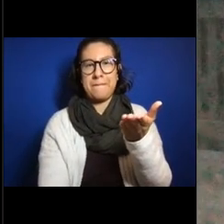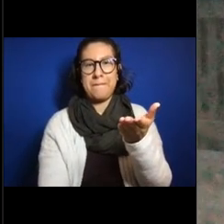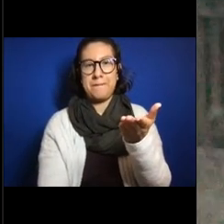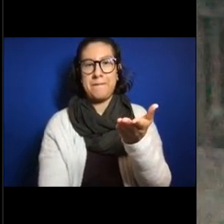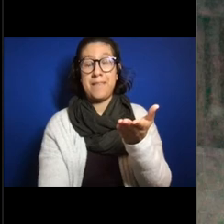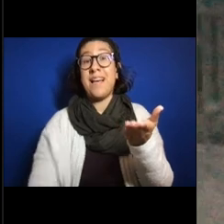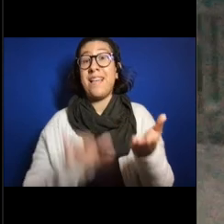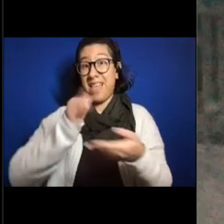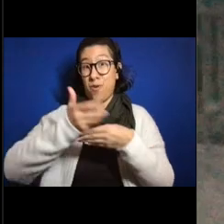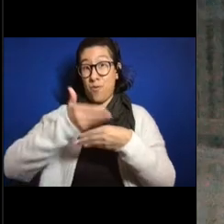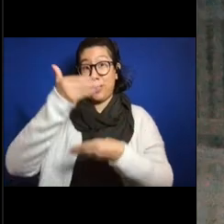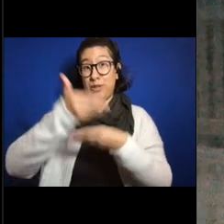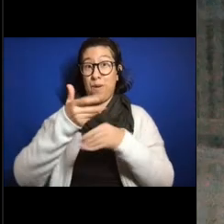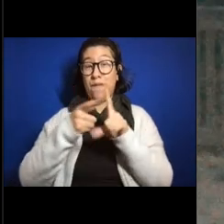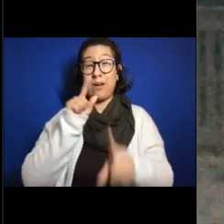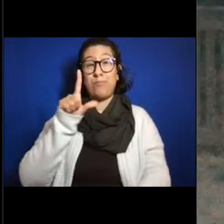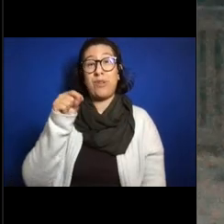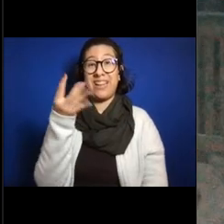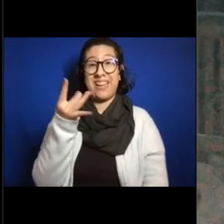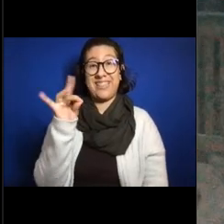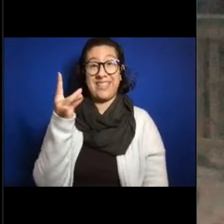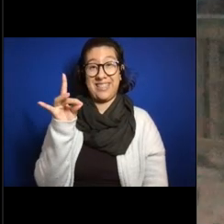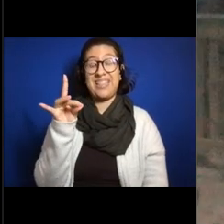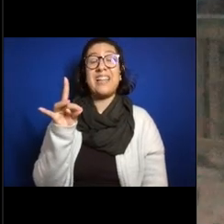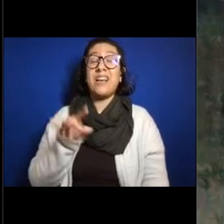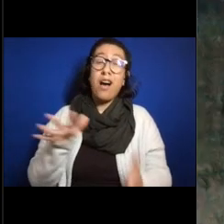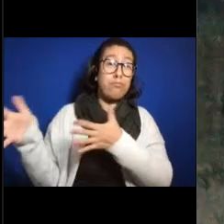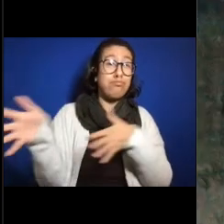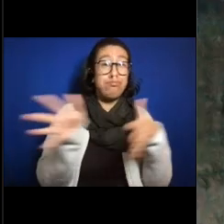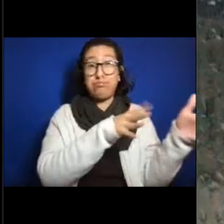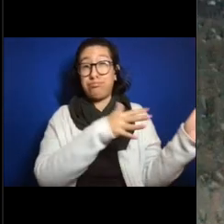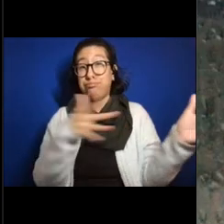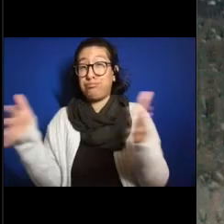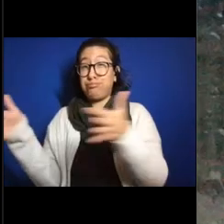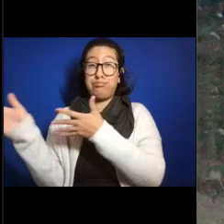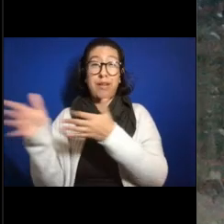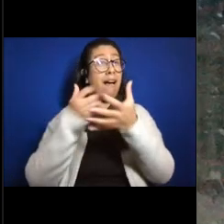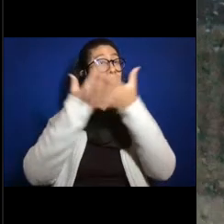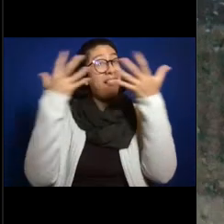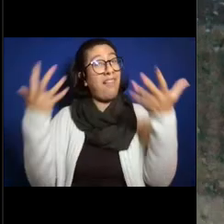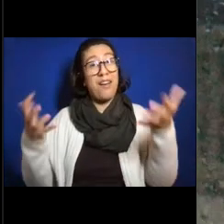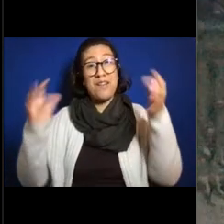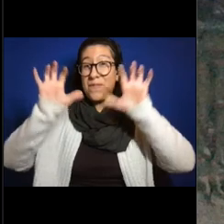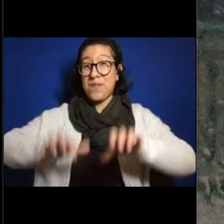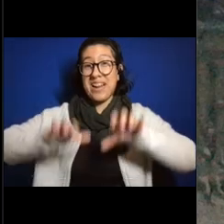that 2018 storm that made so much rain for us. And this is actually the middle of the night